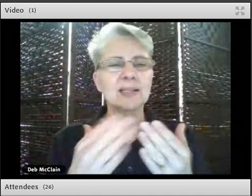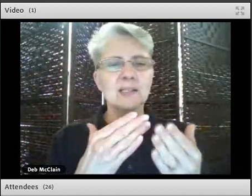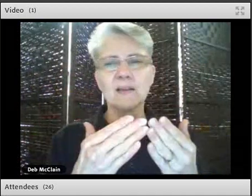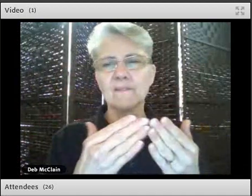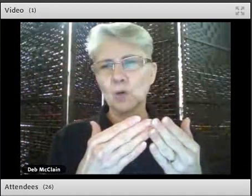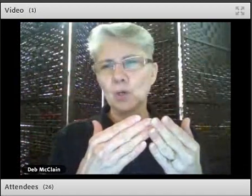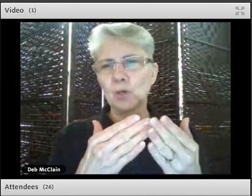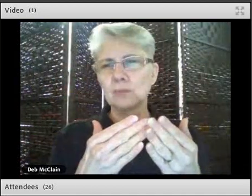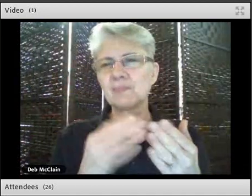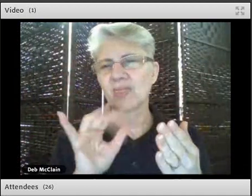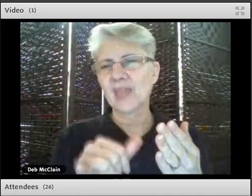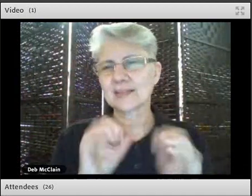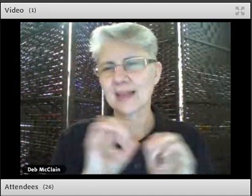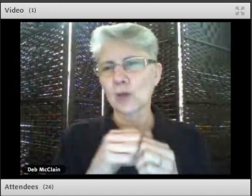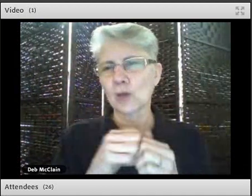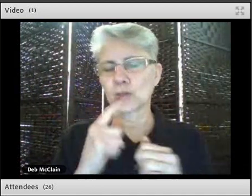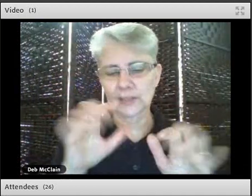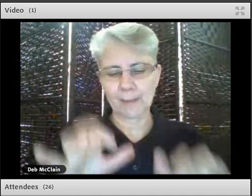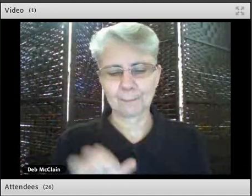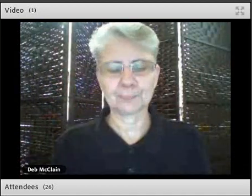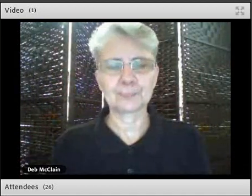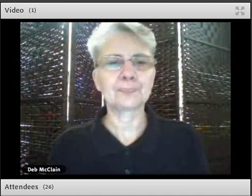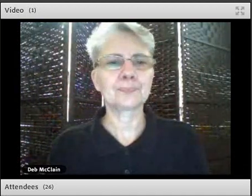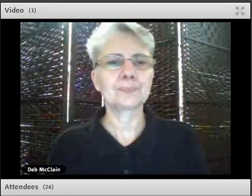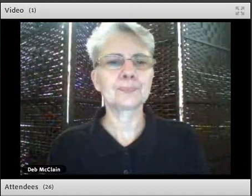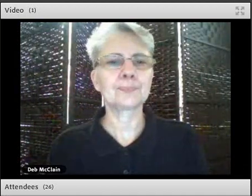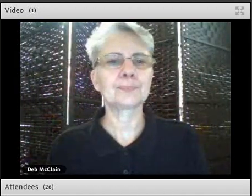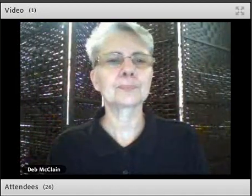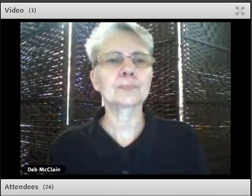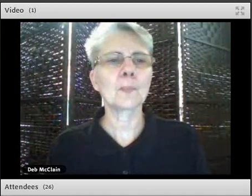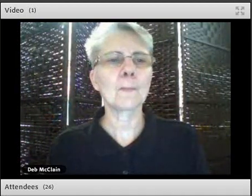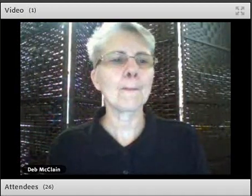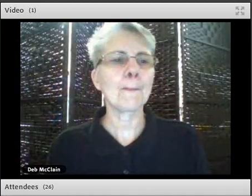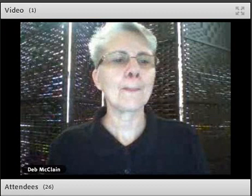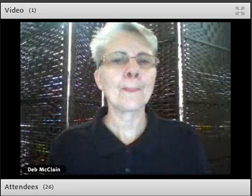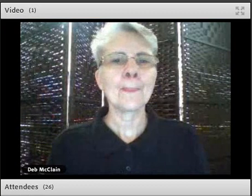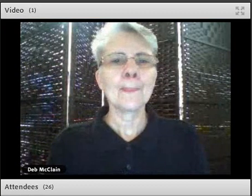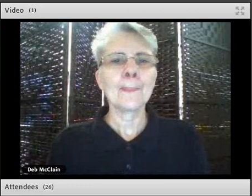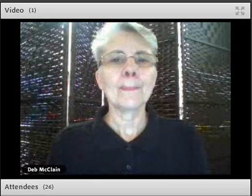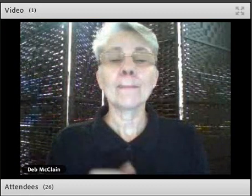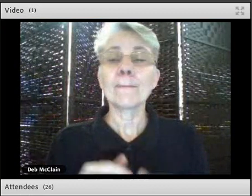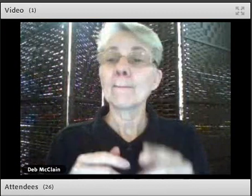Not a whole lot. Here's an example Playaway. This is completely fictional because Harry Potter